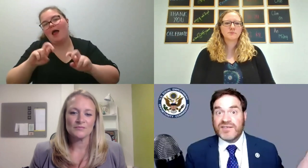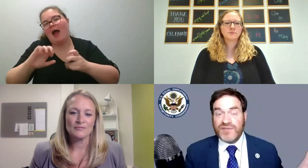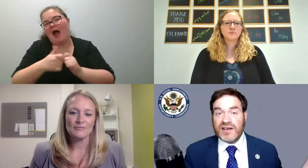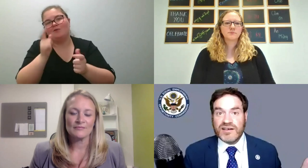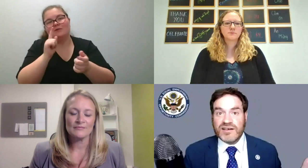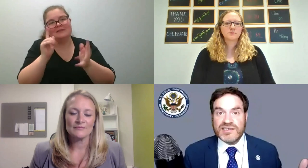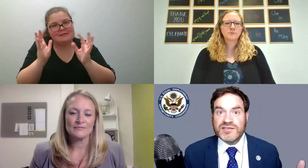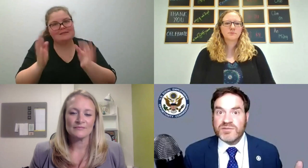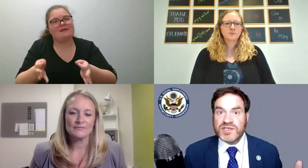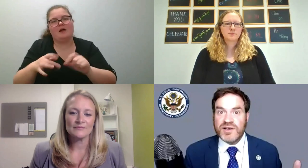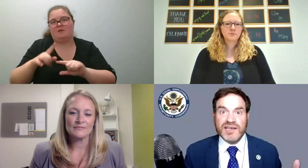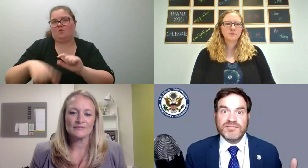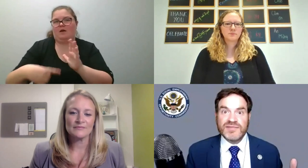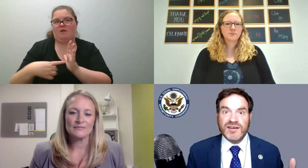in fact going to cost you too much money.